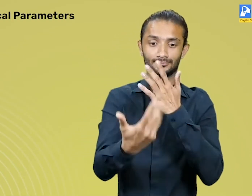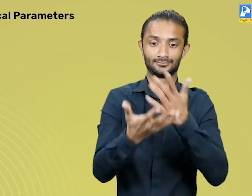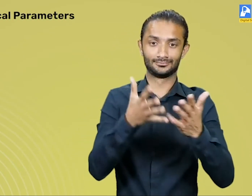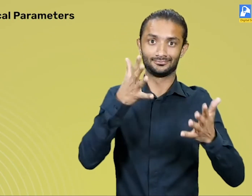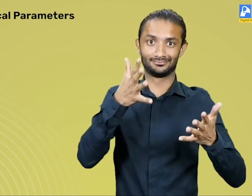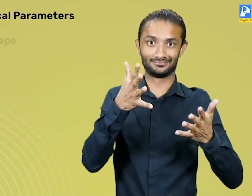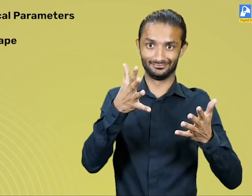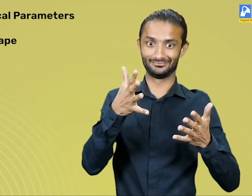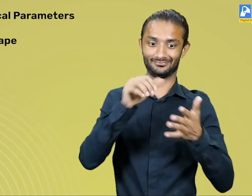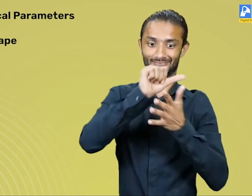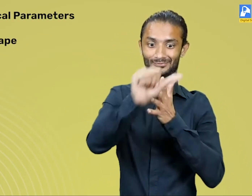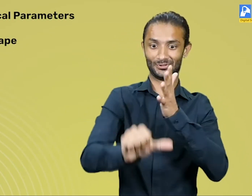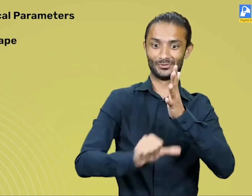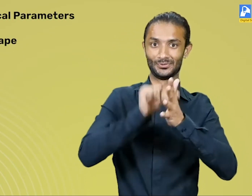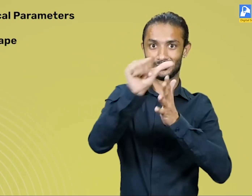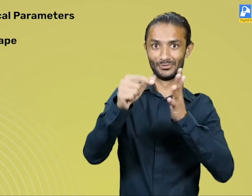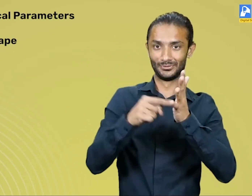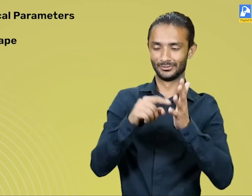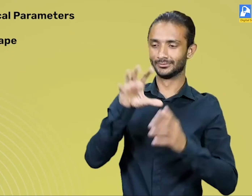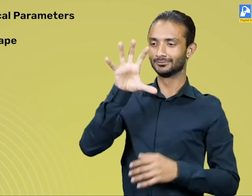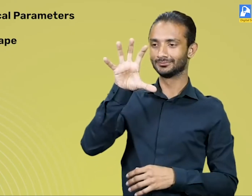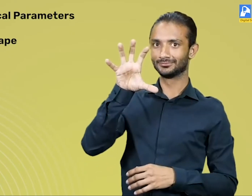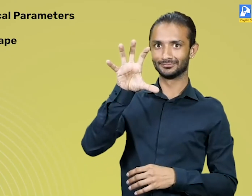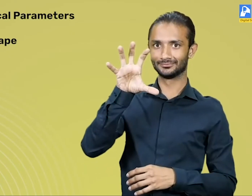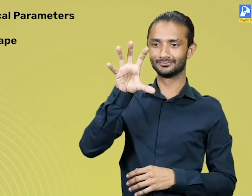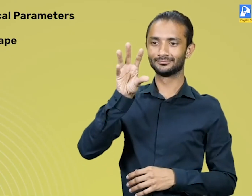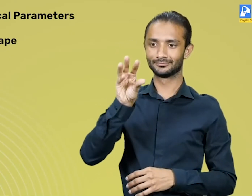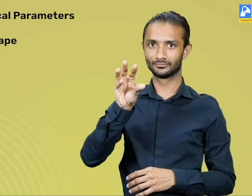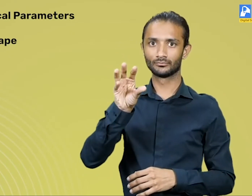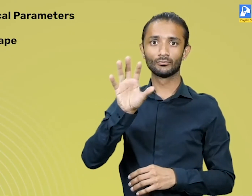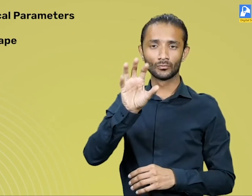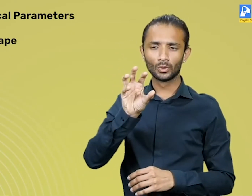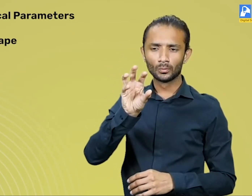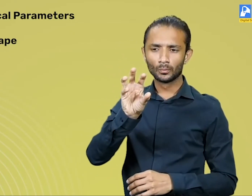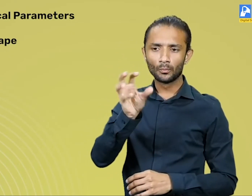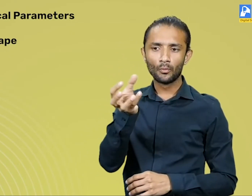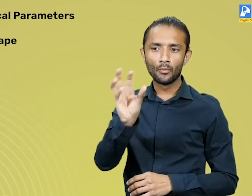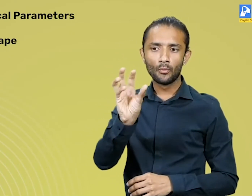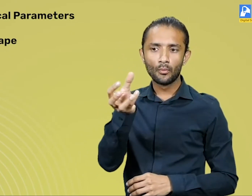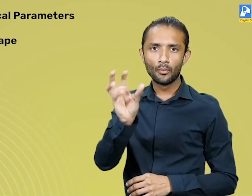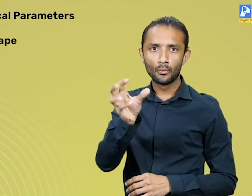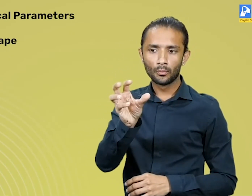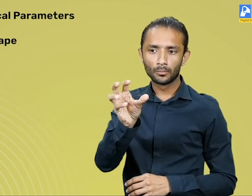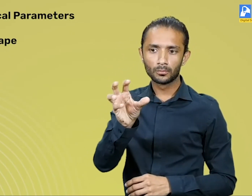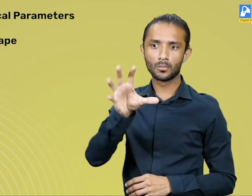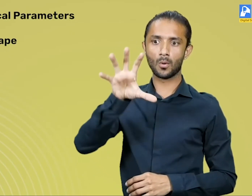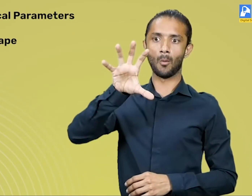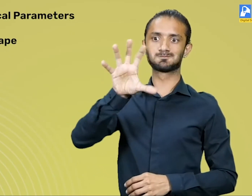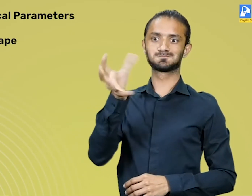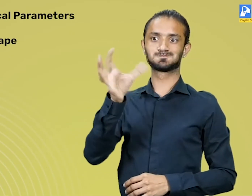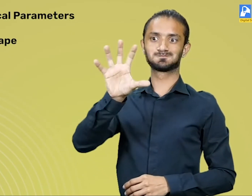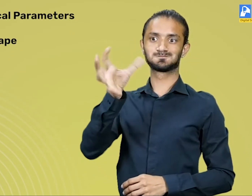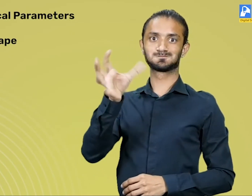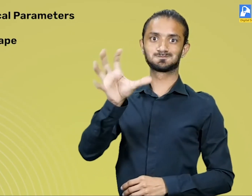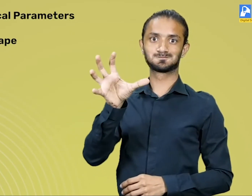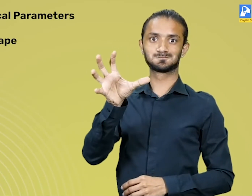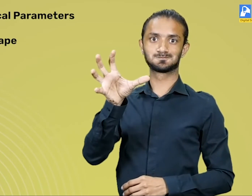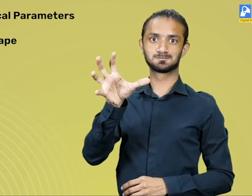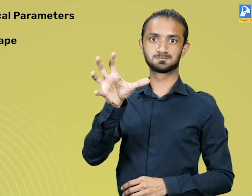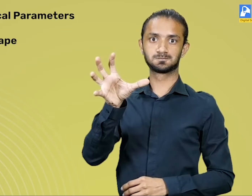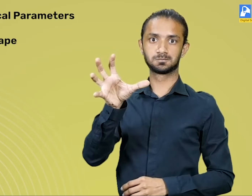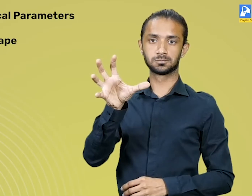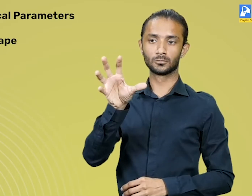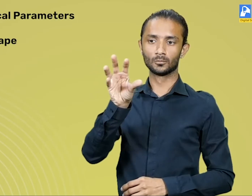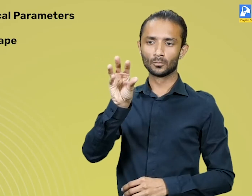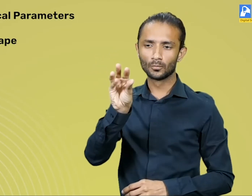First:- Handshape, which refers to the shape of the hands. It can be big or small.